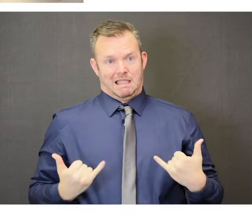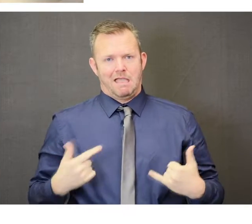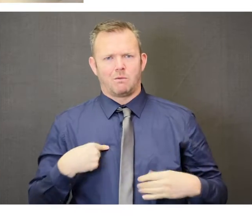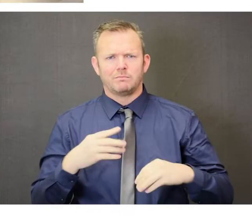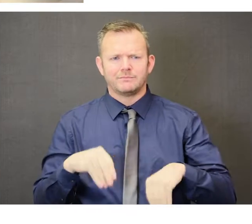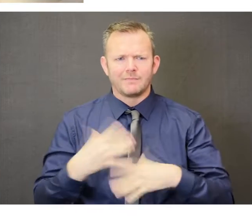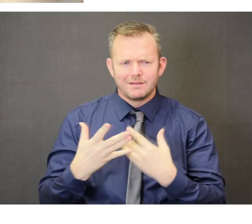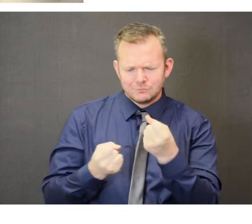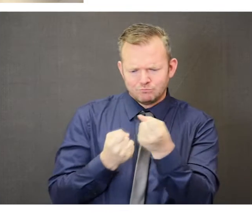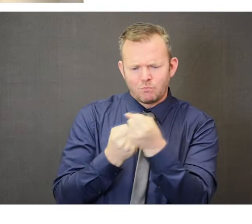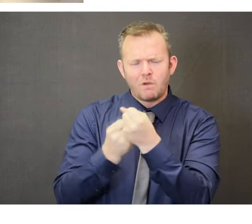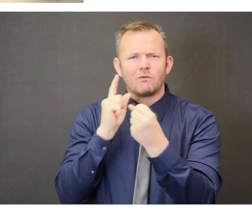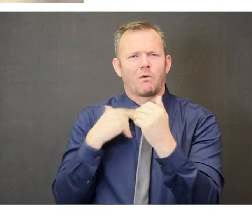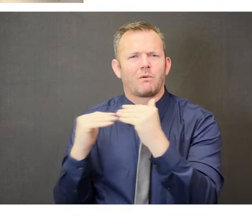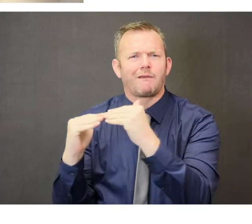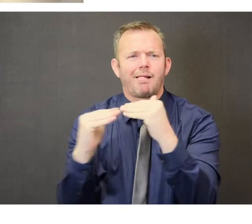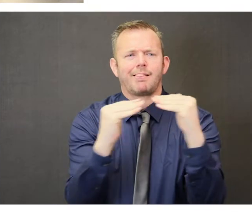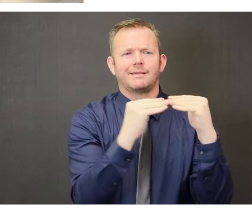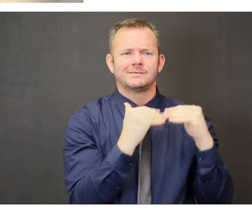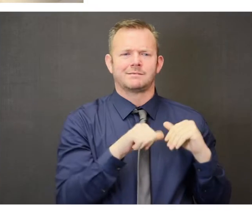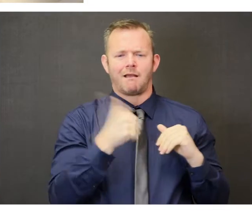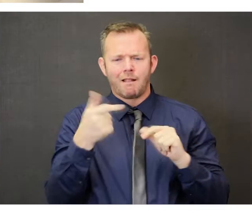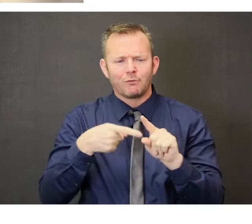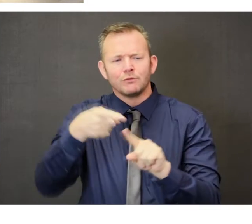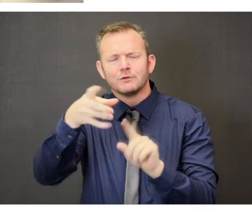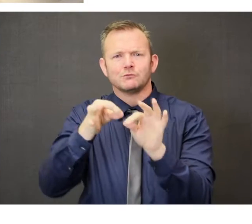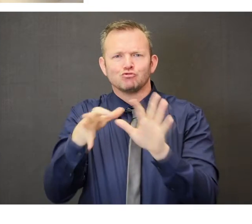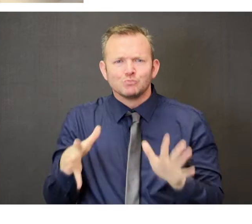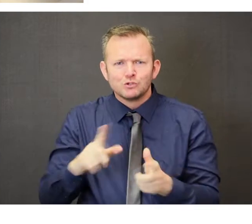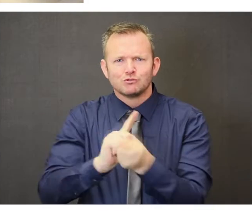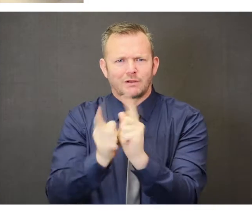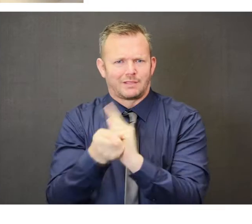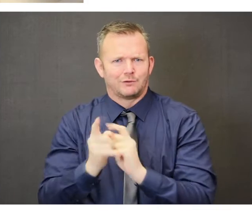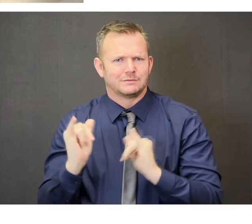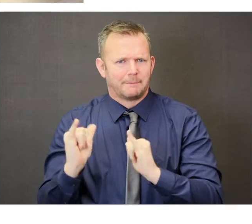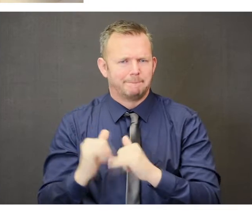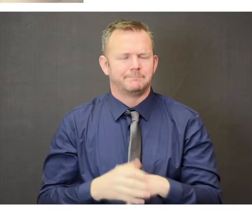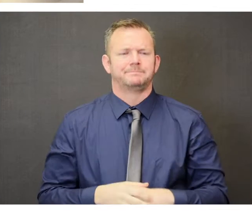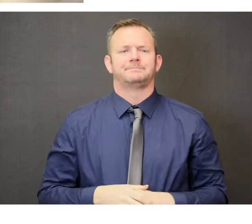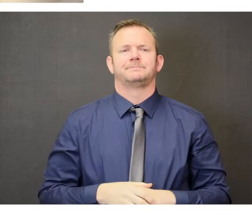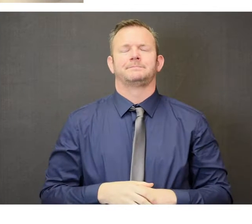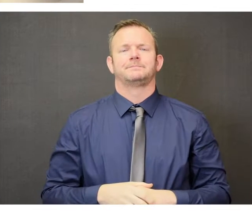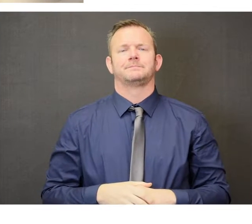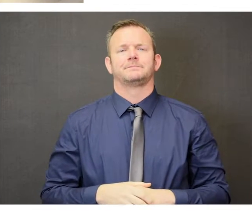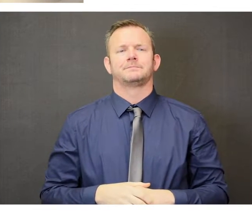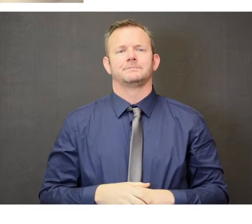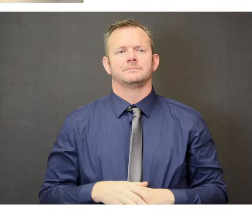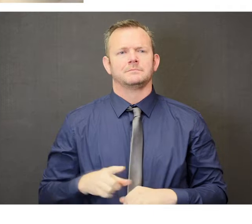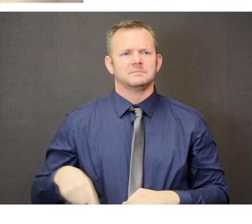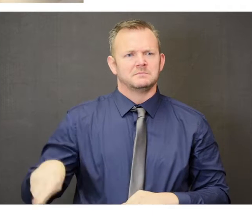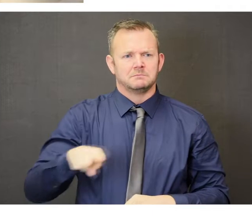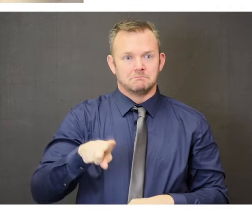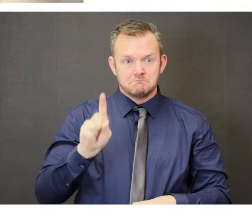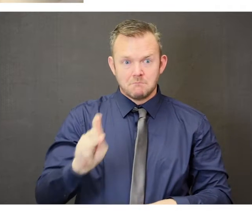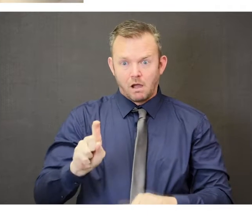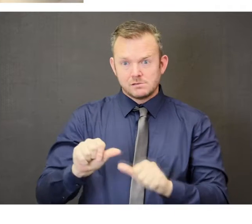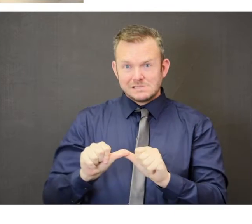professionals everybody who has to continue working in our industry